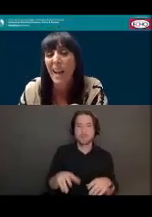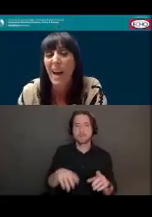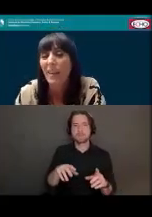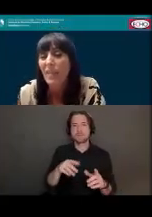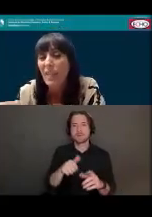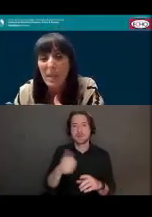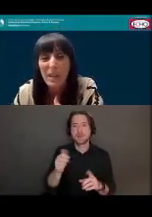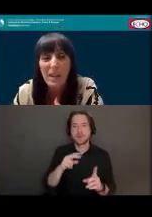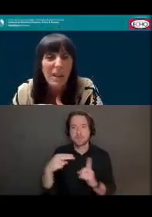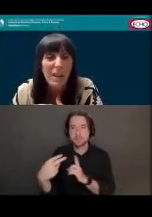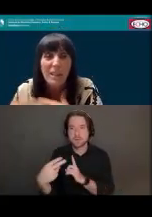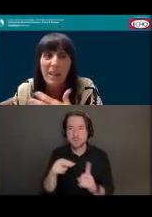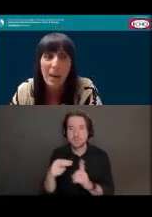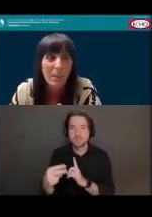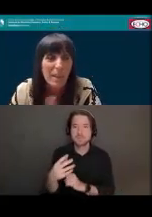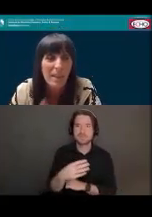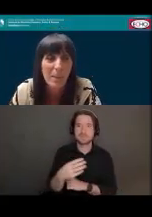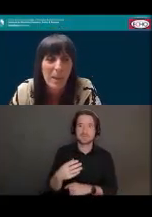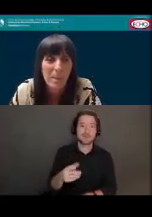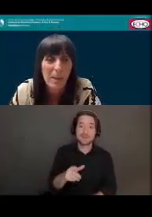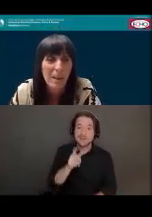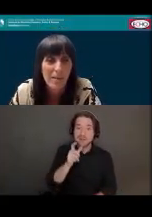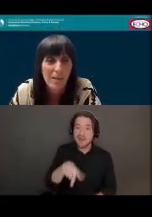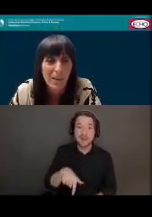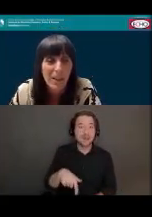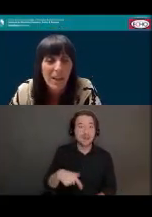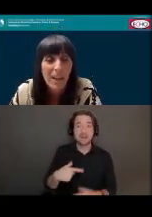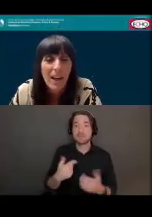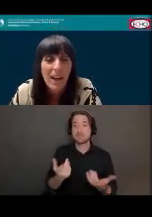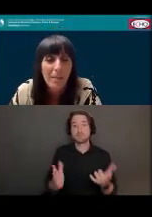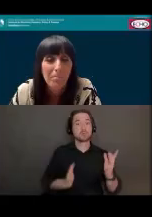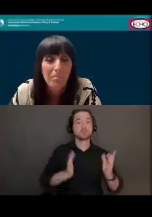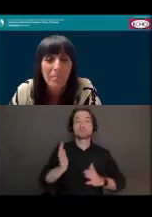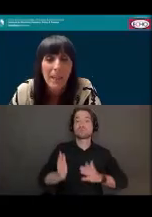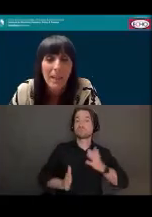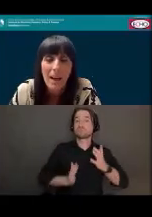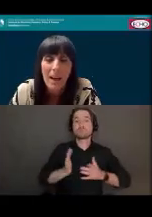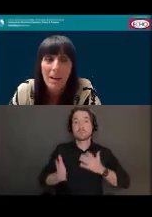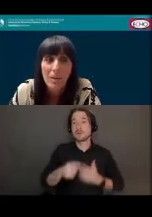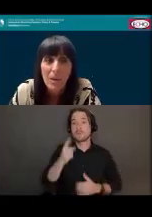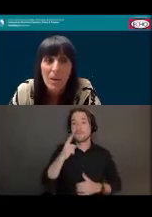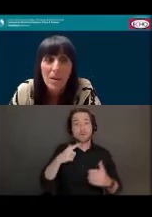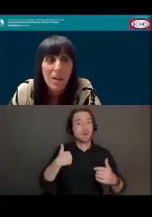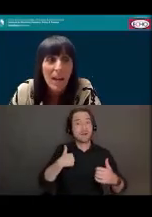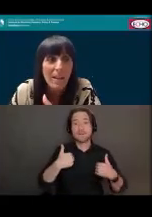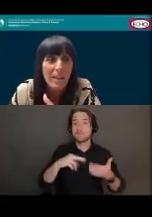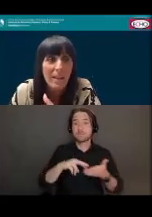have to be elaborate to be meaningful, and our role as the